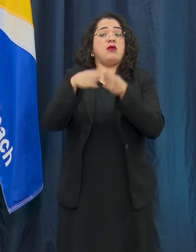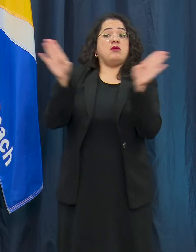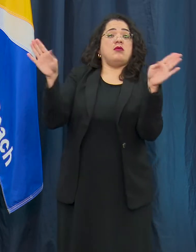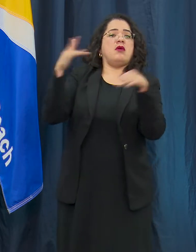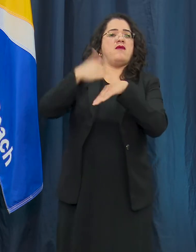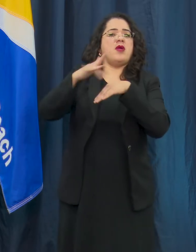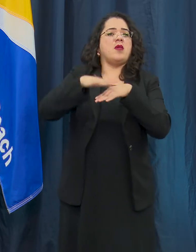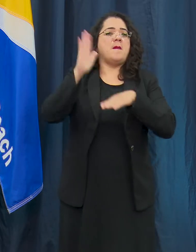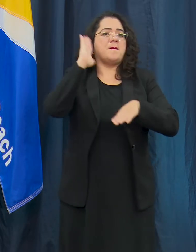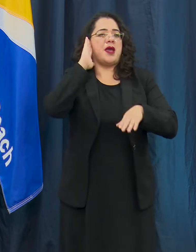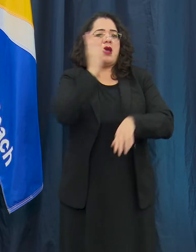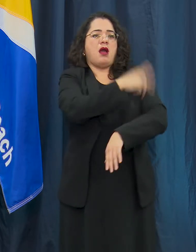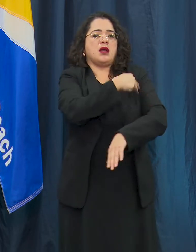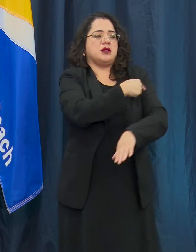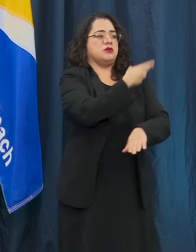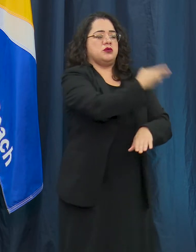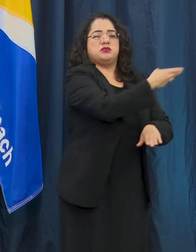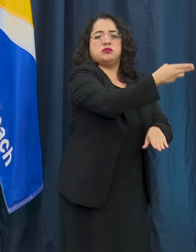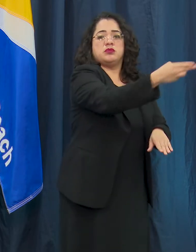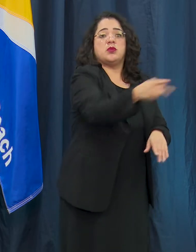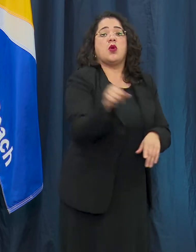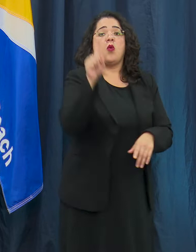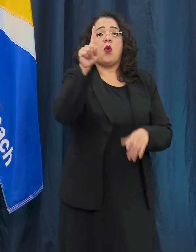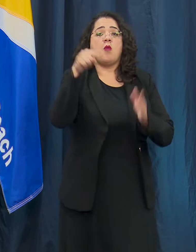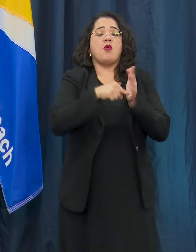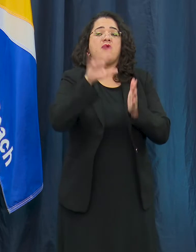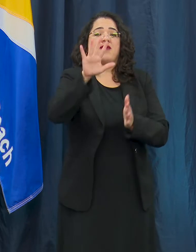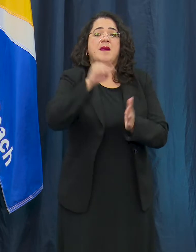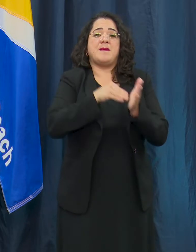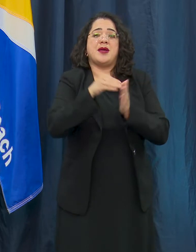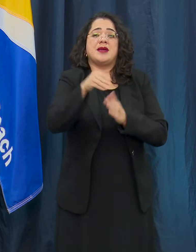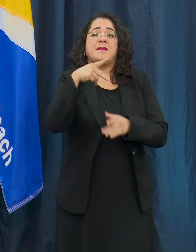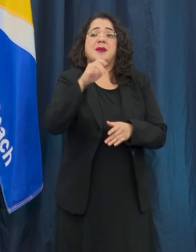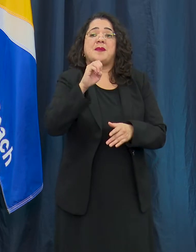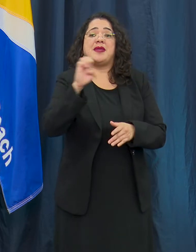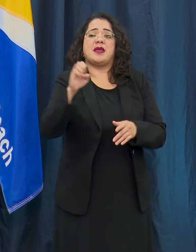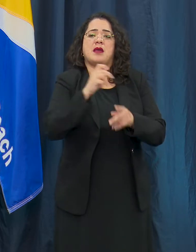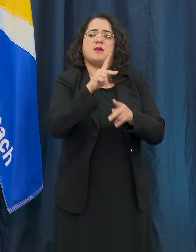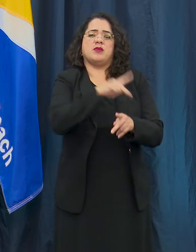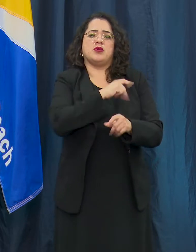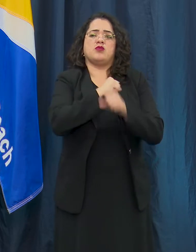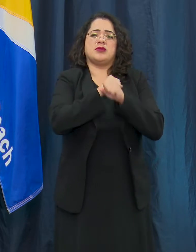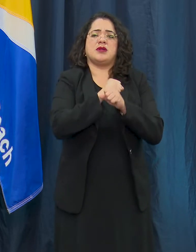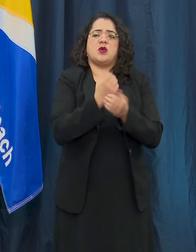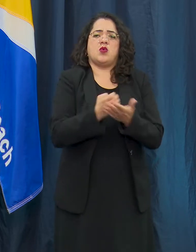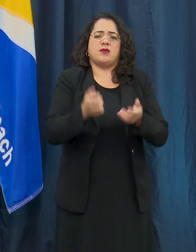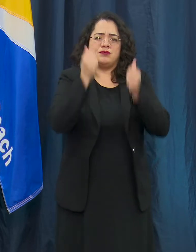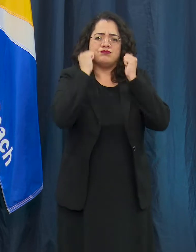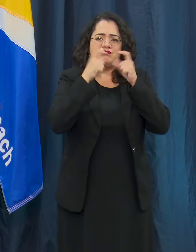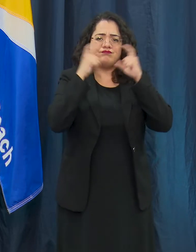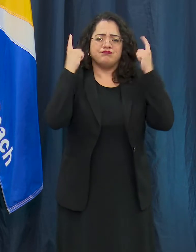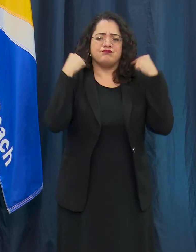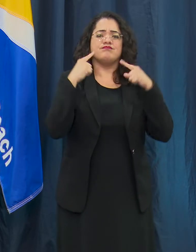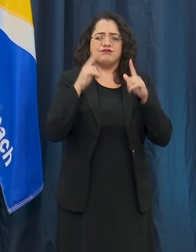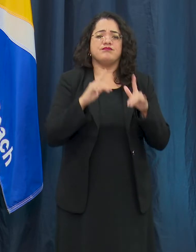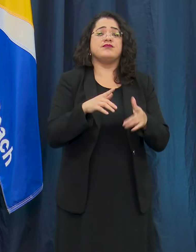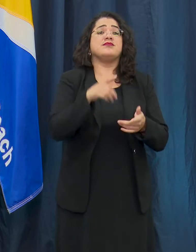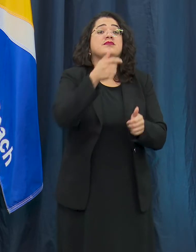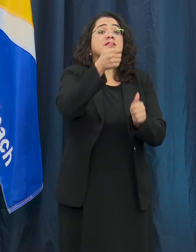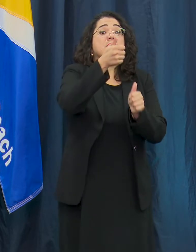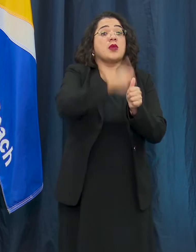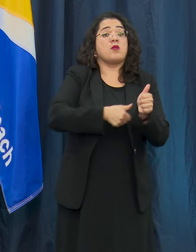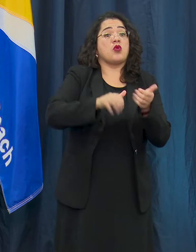1.5 million PPE and our positive rates and deaths per 100,000 tract less than